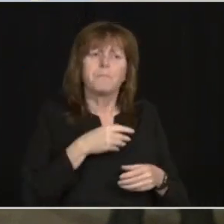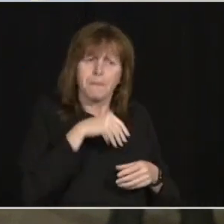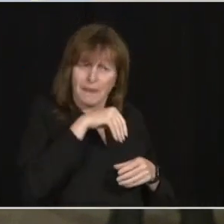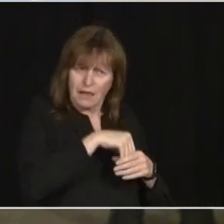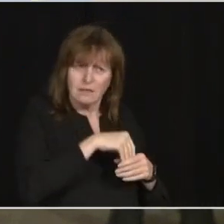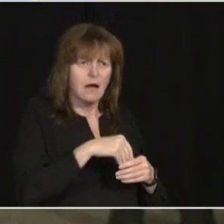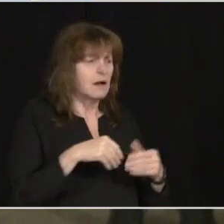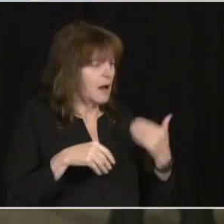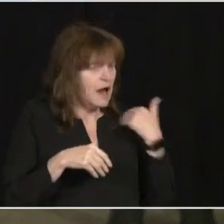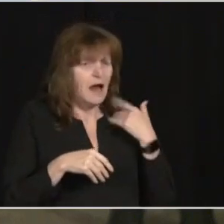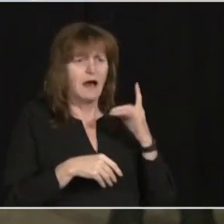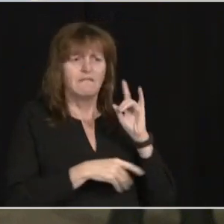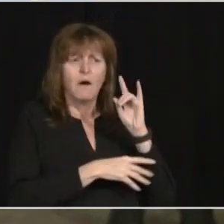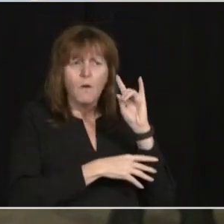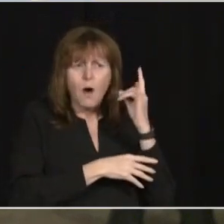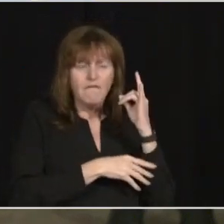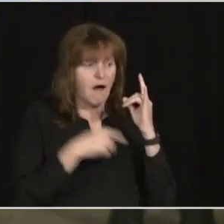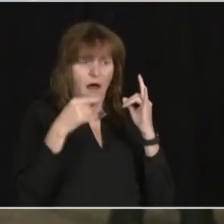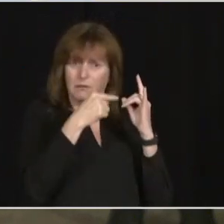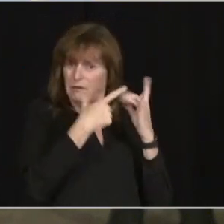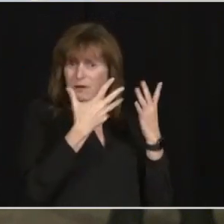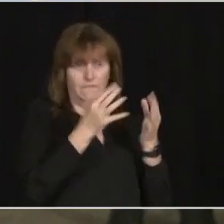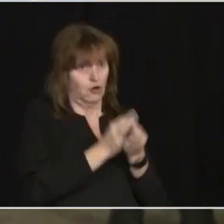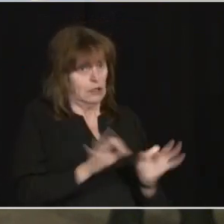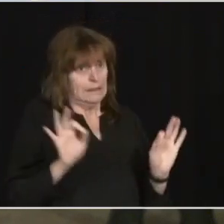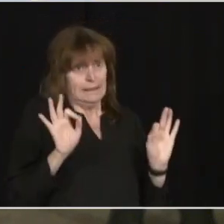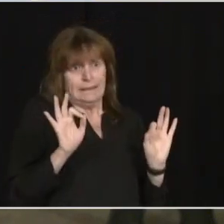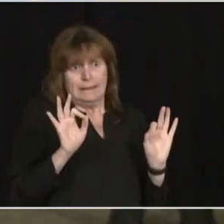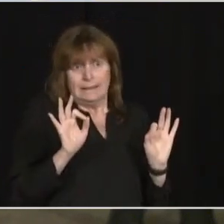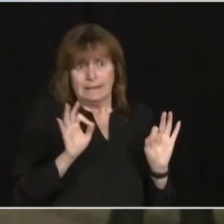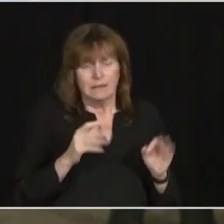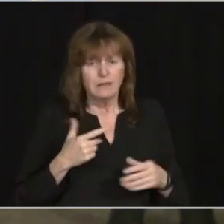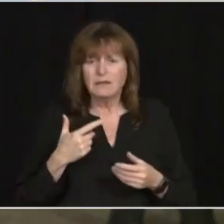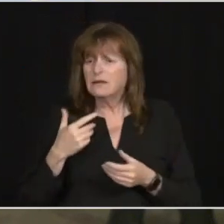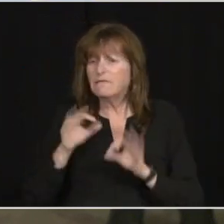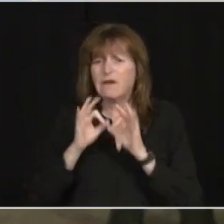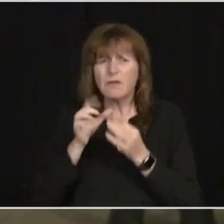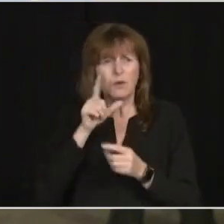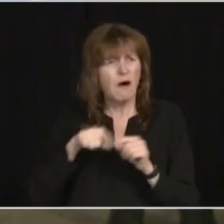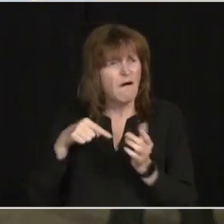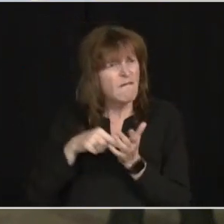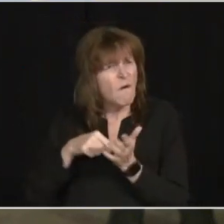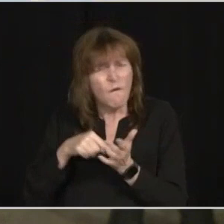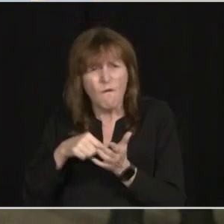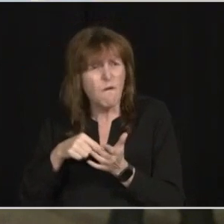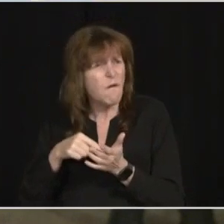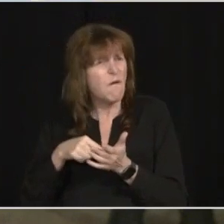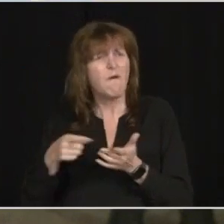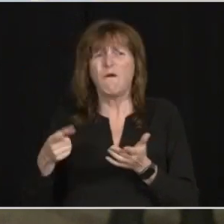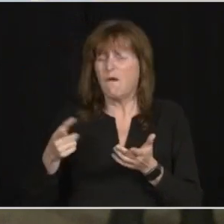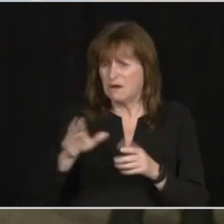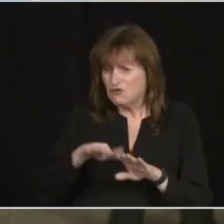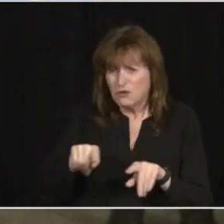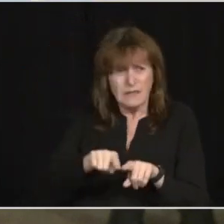families continue their learning safely at home during this pandemic. These students will also be able